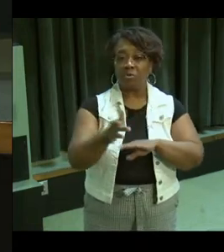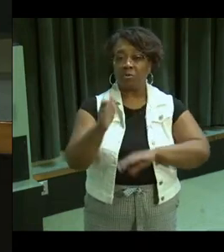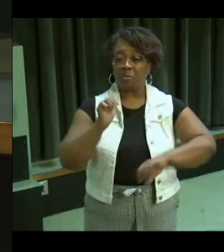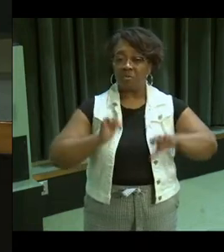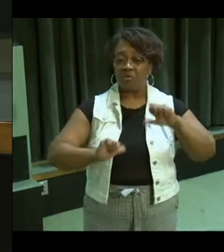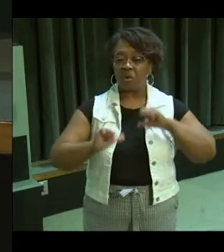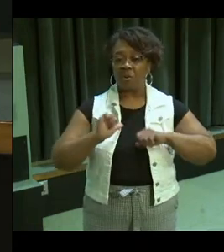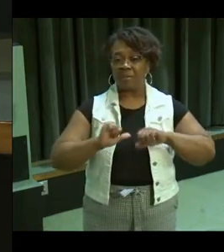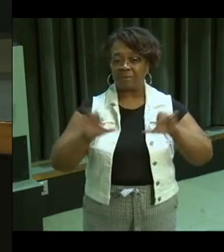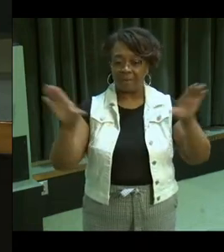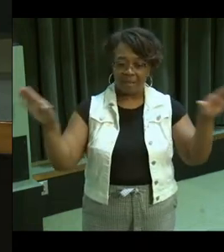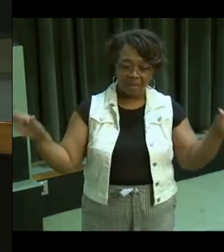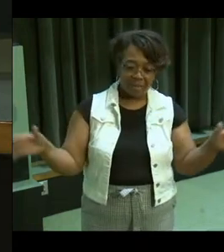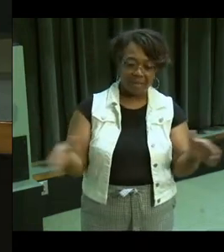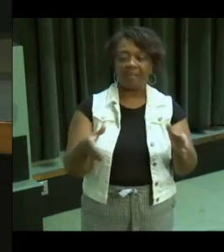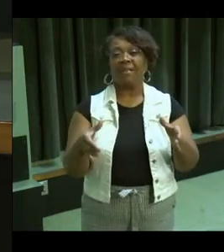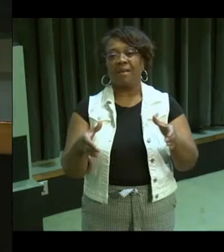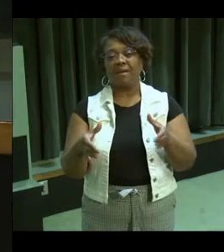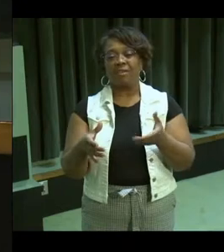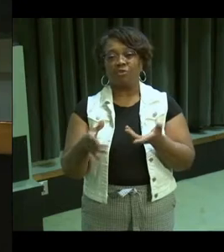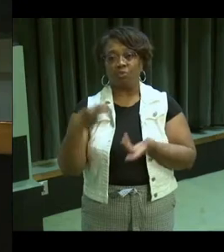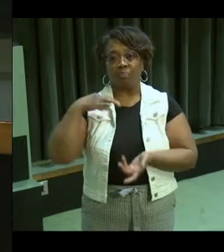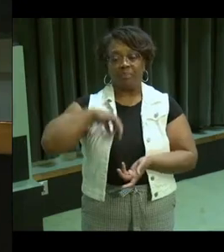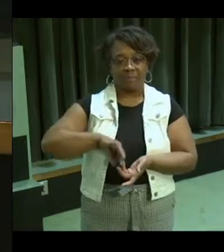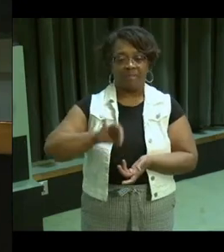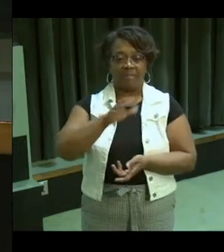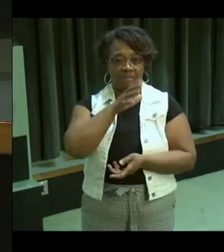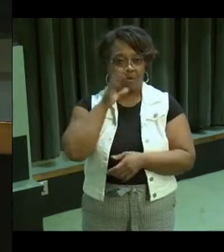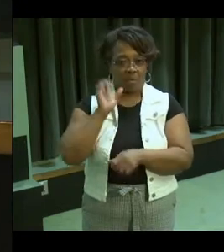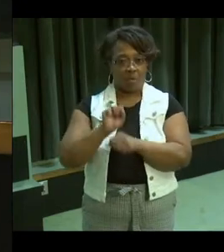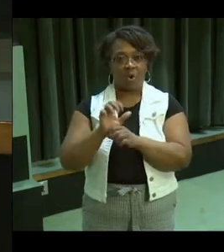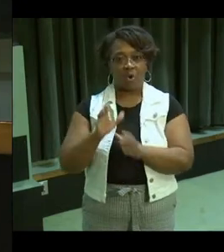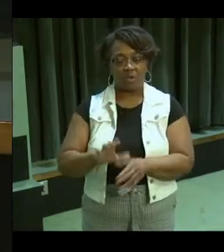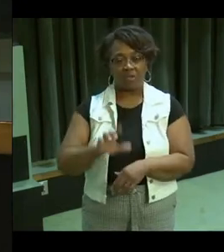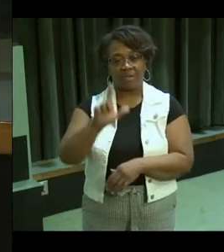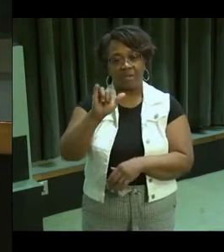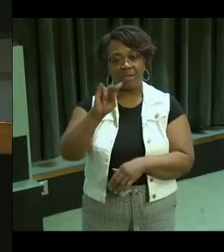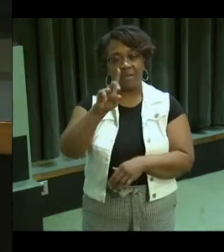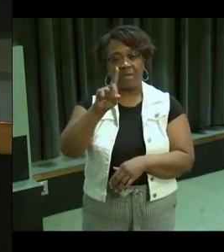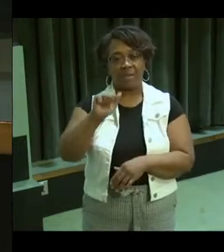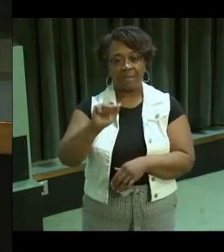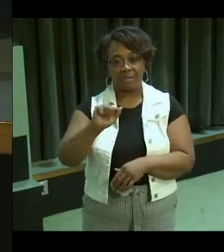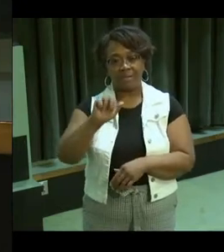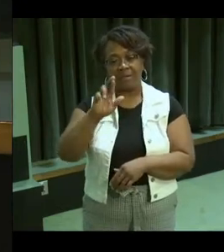came together to benefit farm